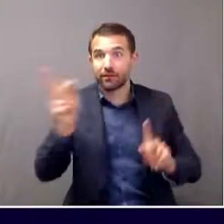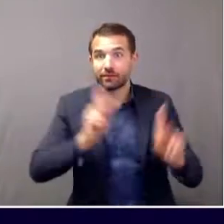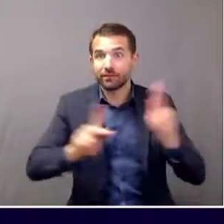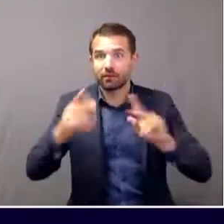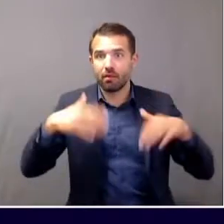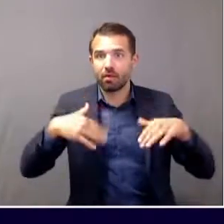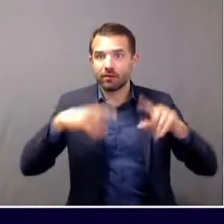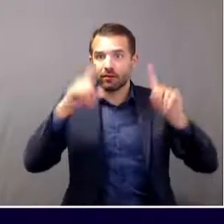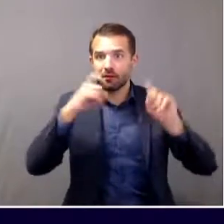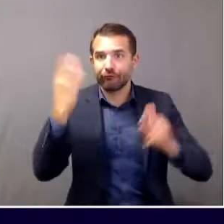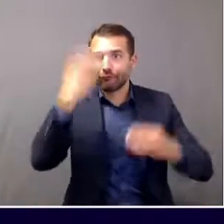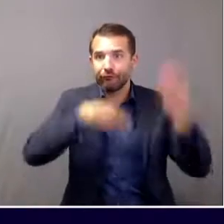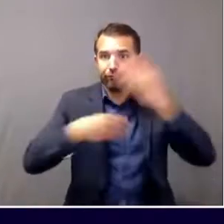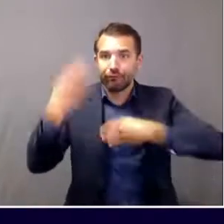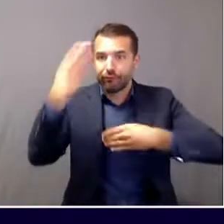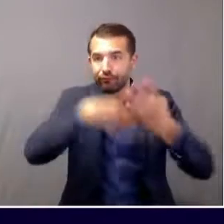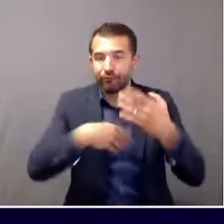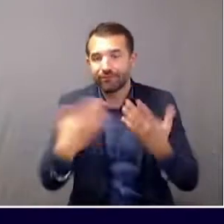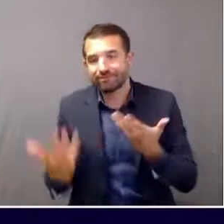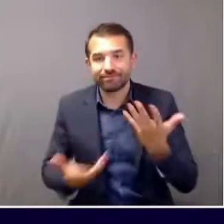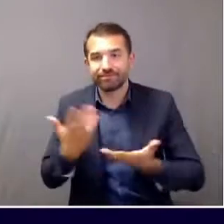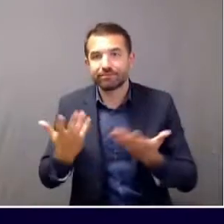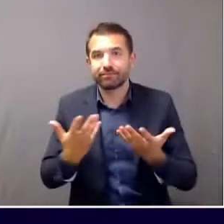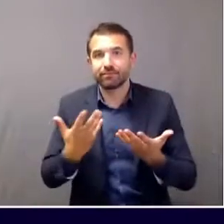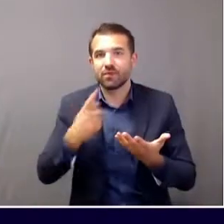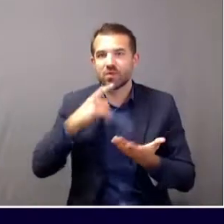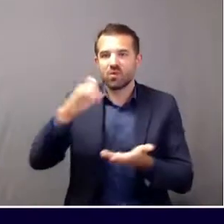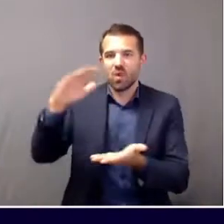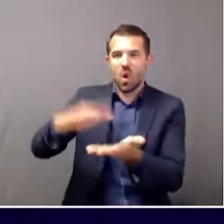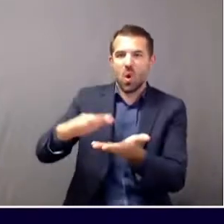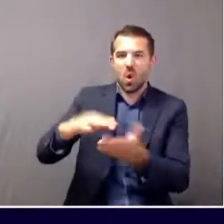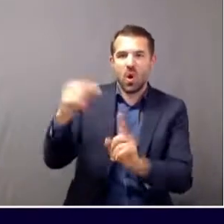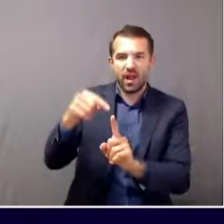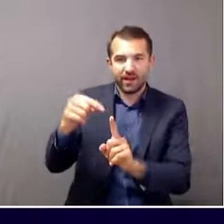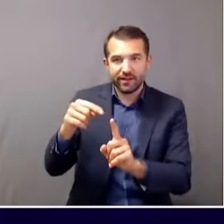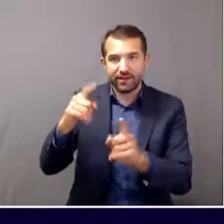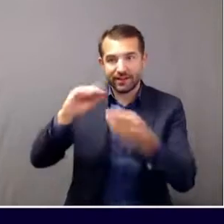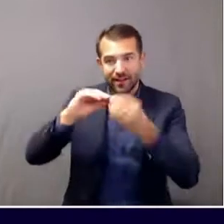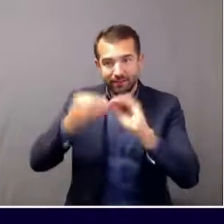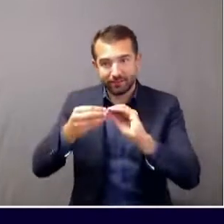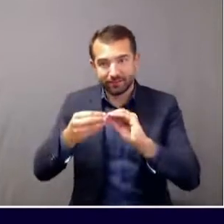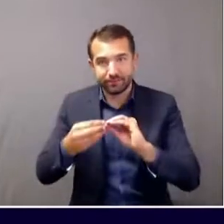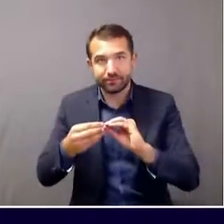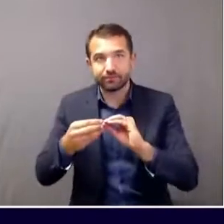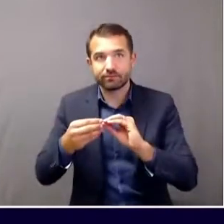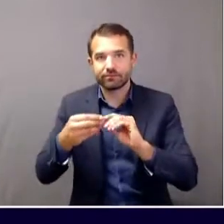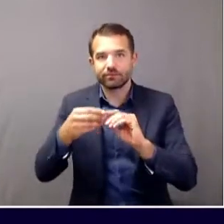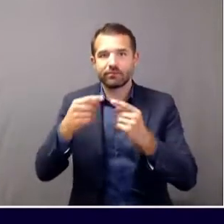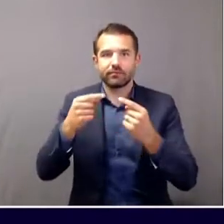a well positivity rate tells you to others that the opposites of